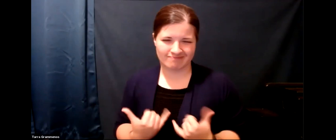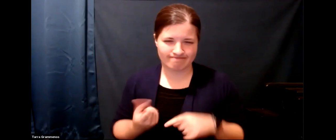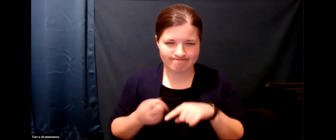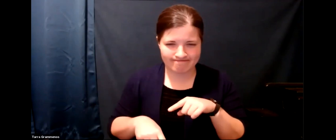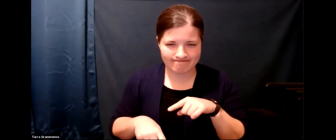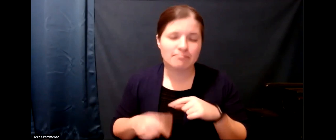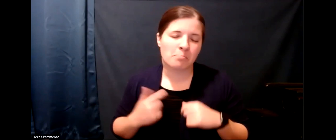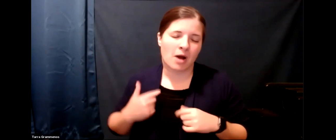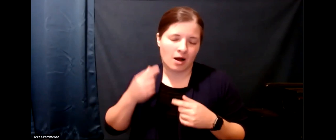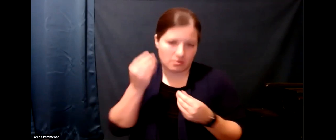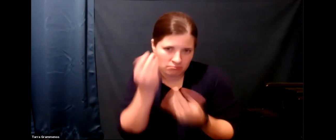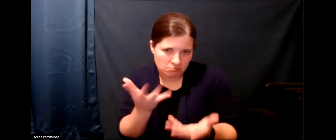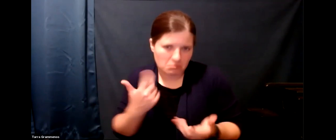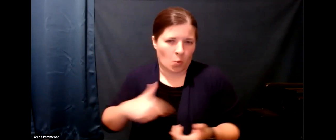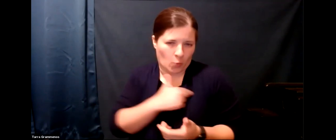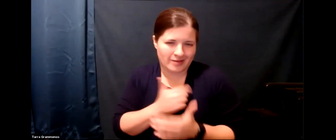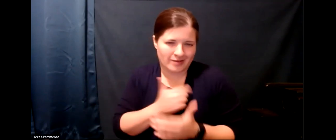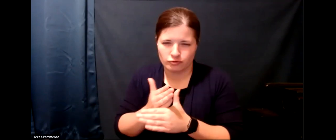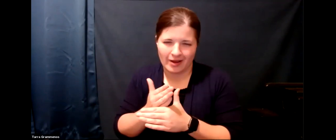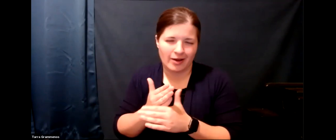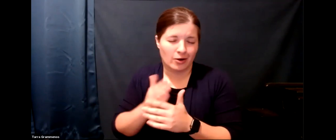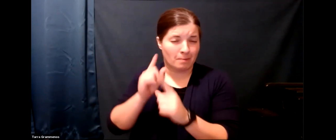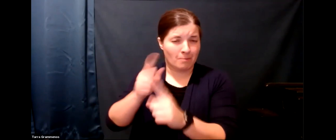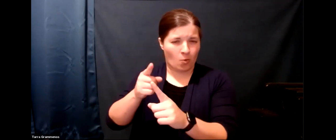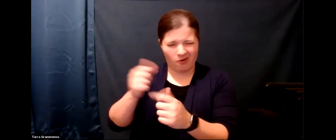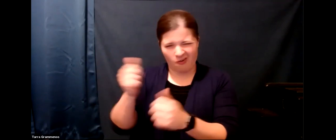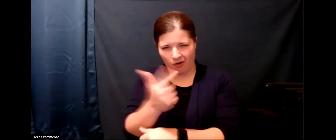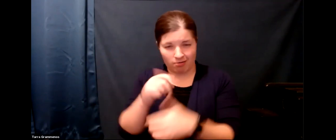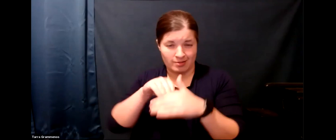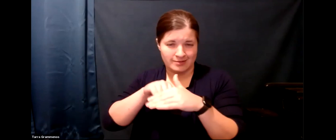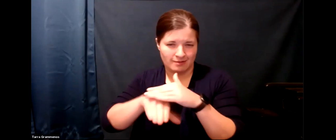And share for this election, by the way. As soon as we can possibly get it.